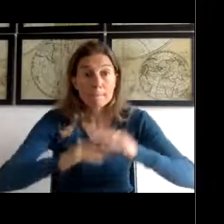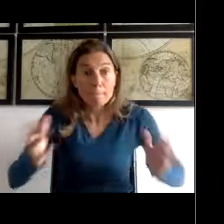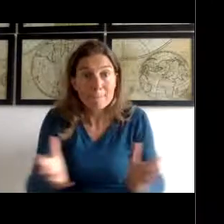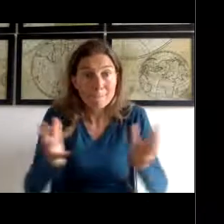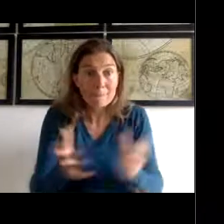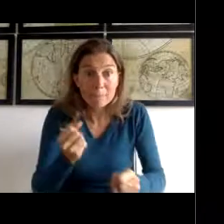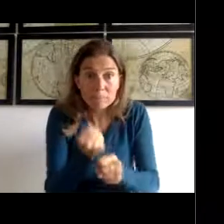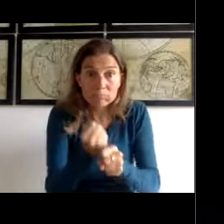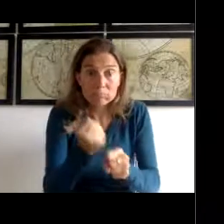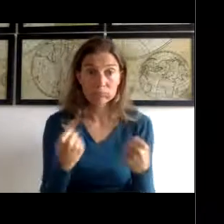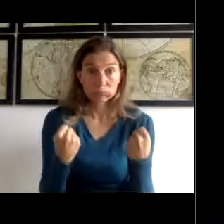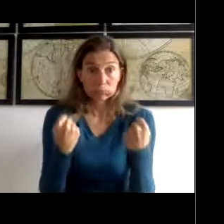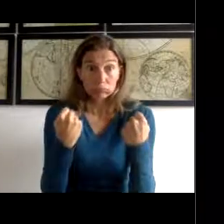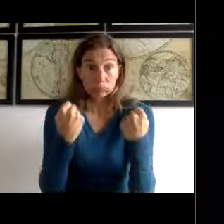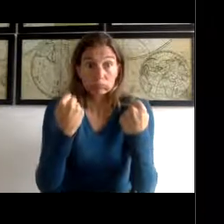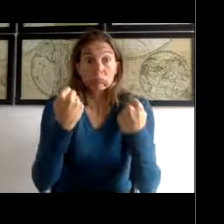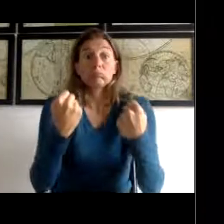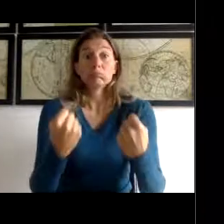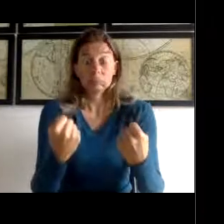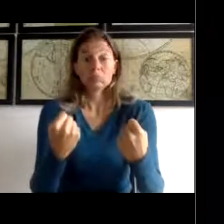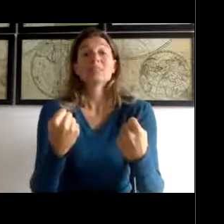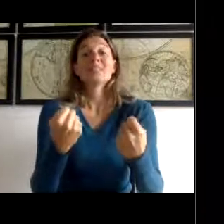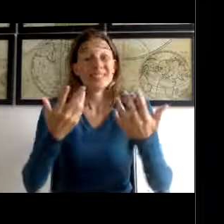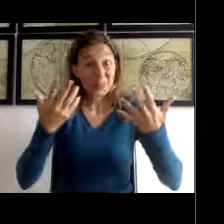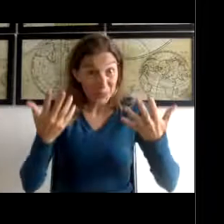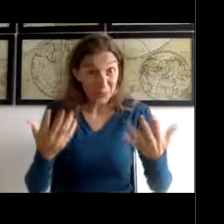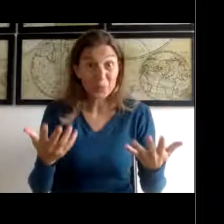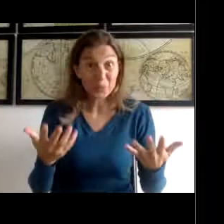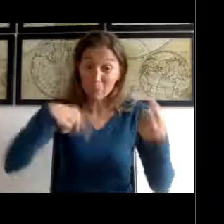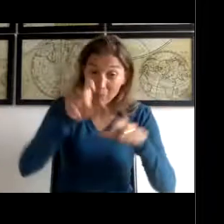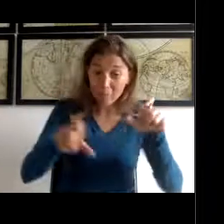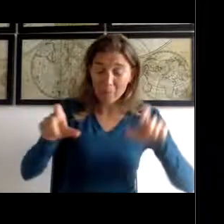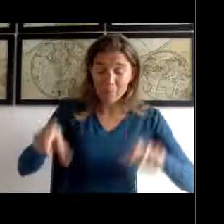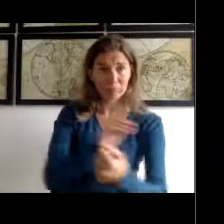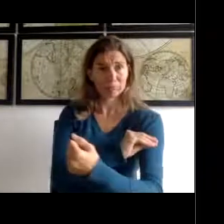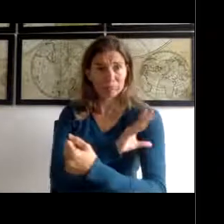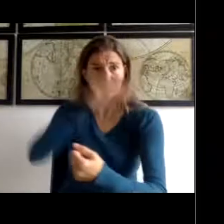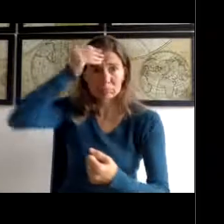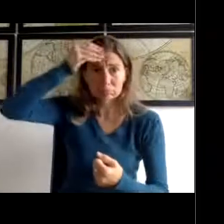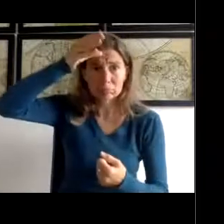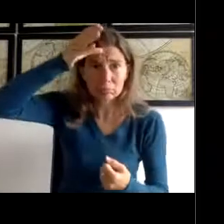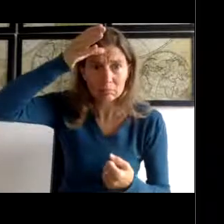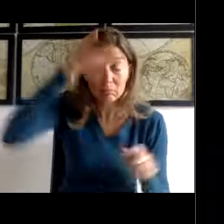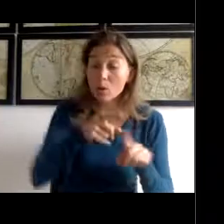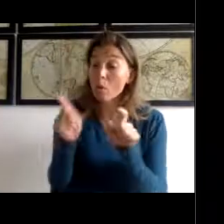this opportunity should be open to all people, including volunteers with an impairment.